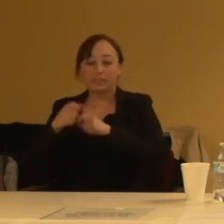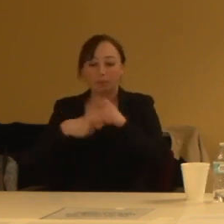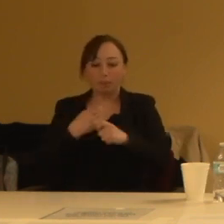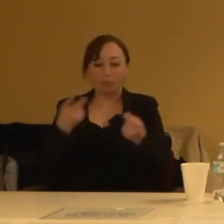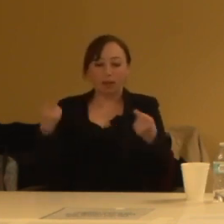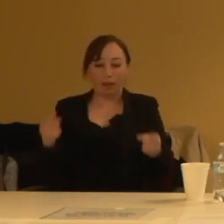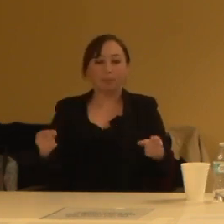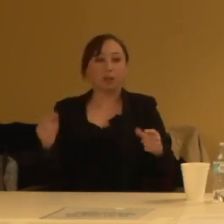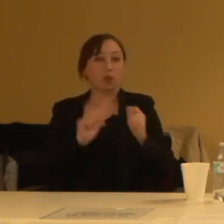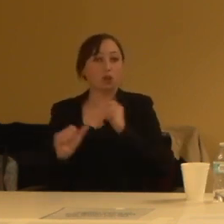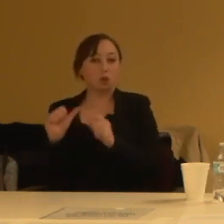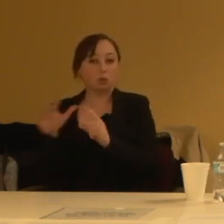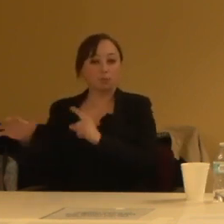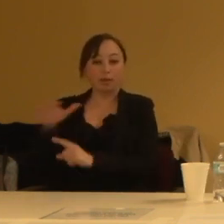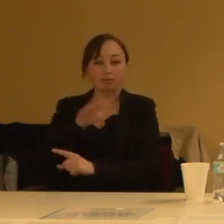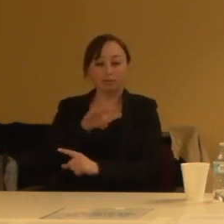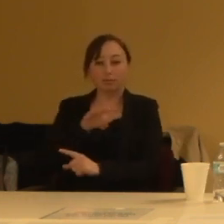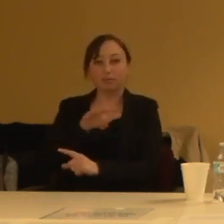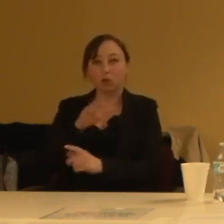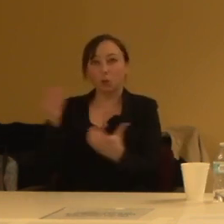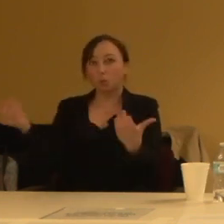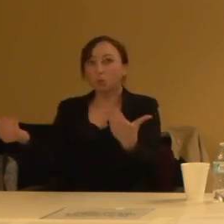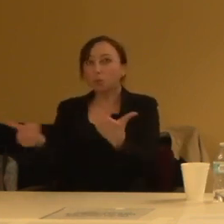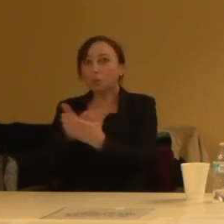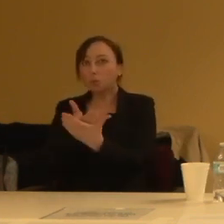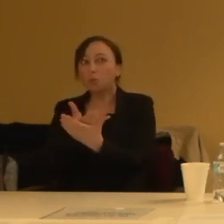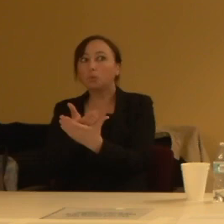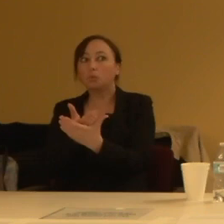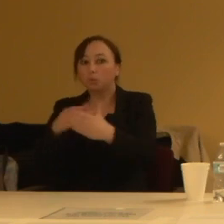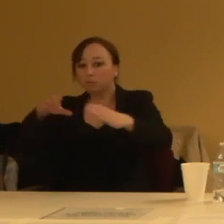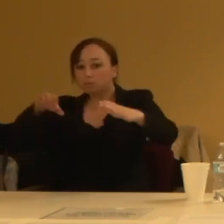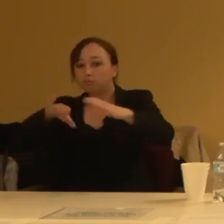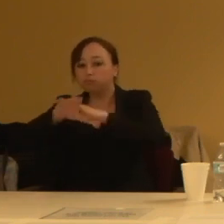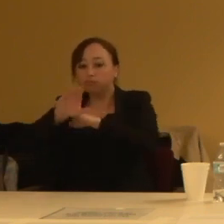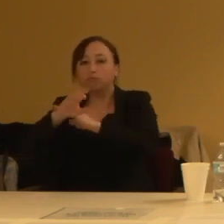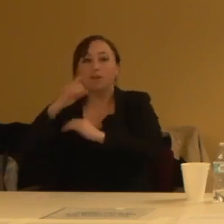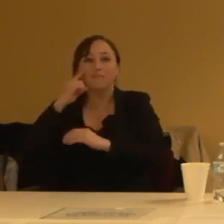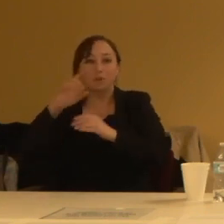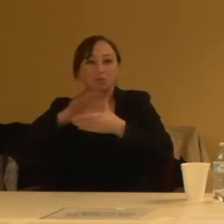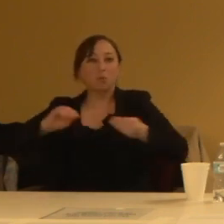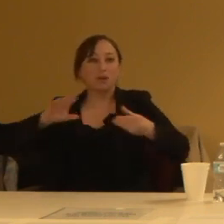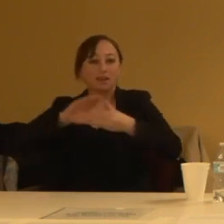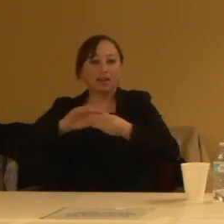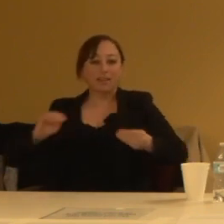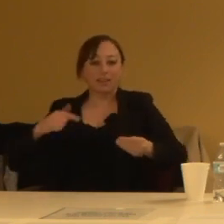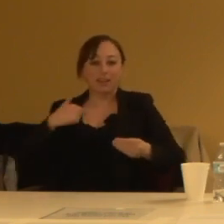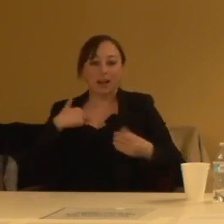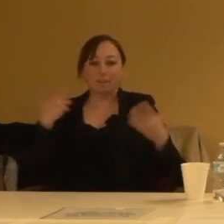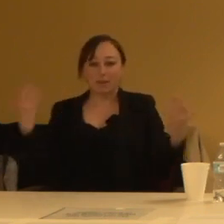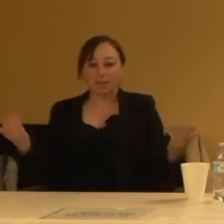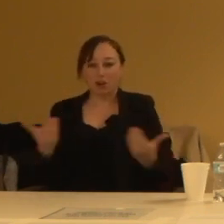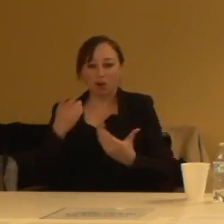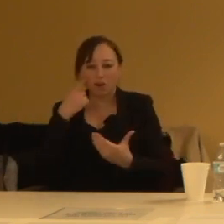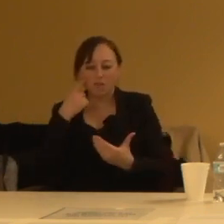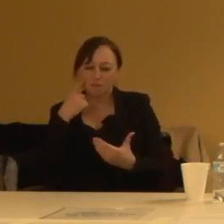That is the new frontier in terms of storytelling. And I'm here for every single second of it.